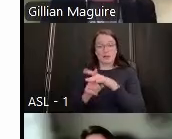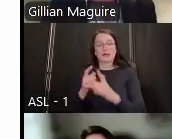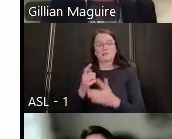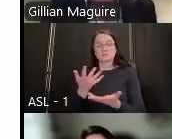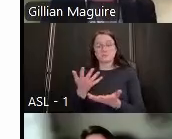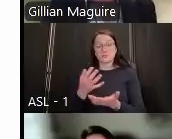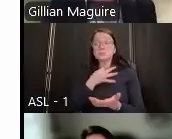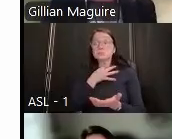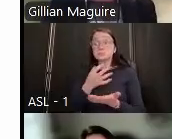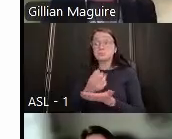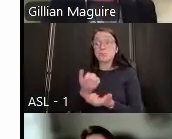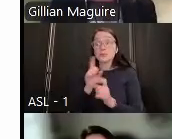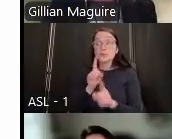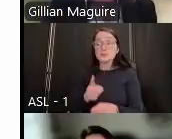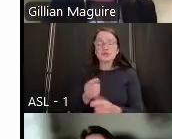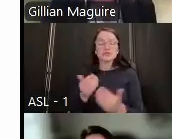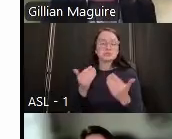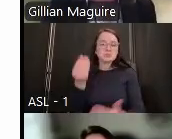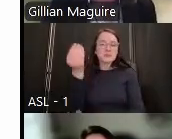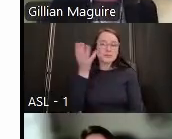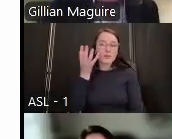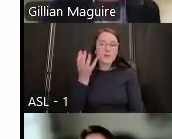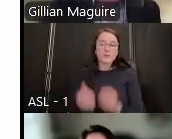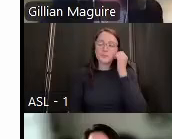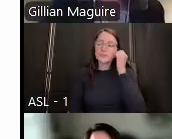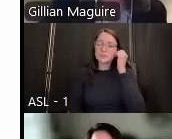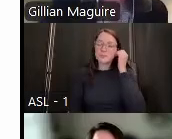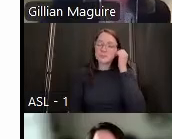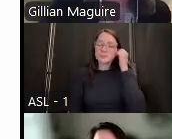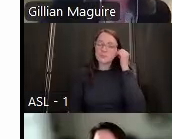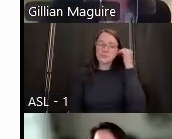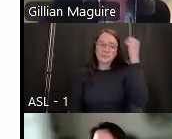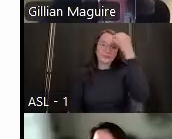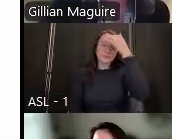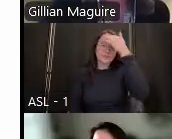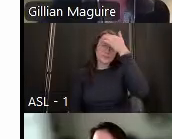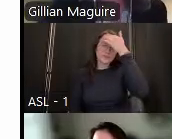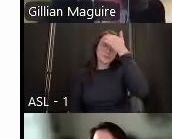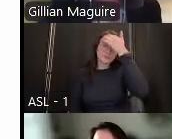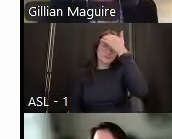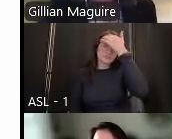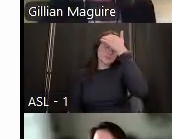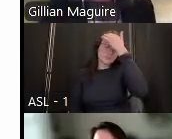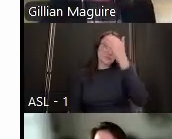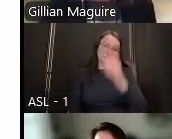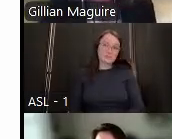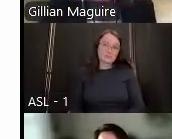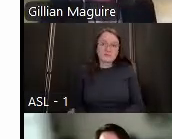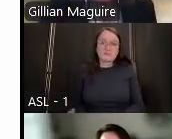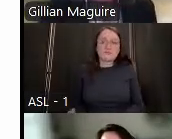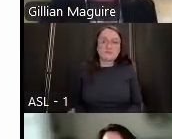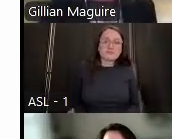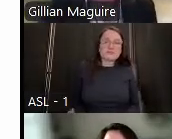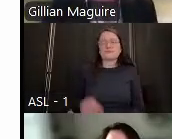absolutely we can um prioritize as well. Can I jump in on Gillian's answer, Megan? Yeah, real